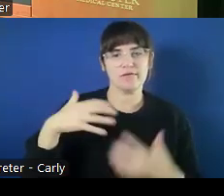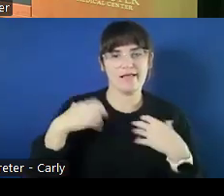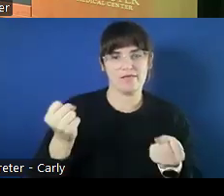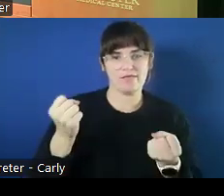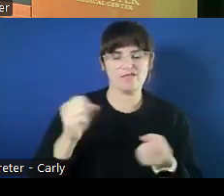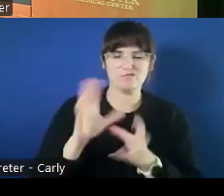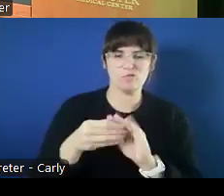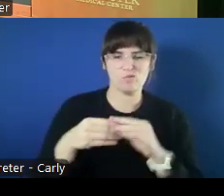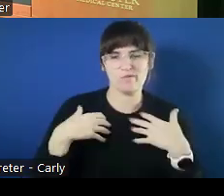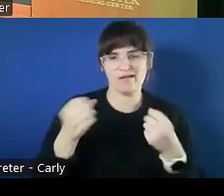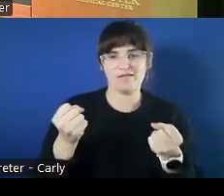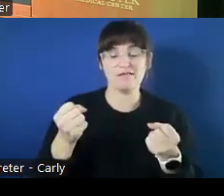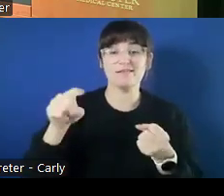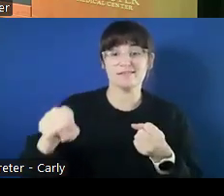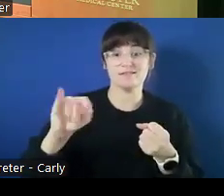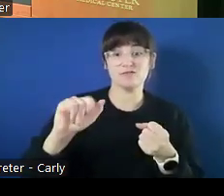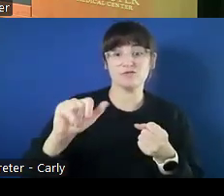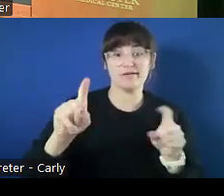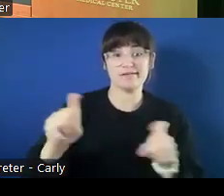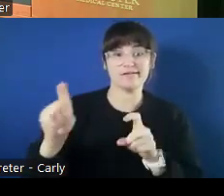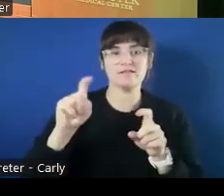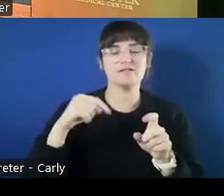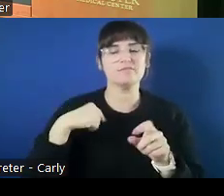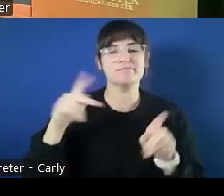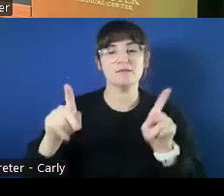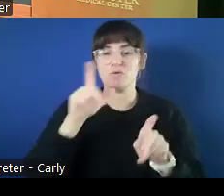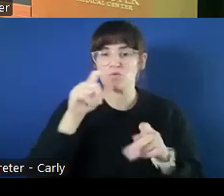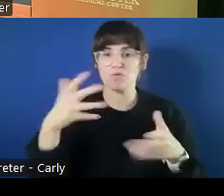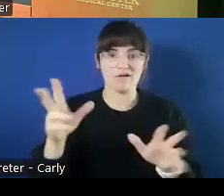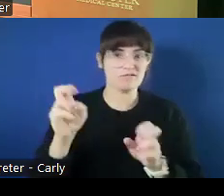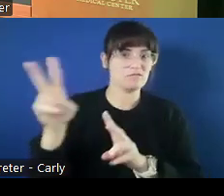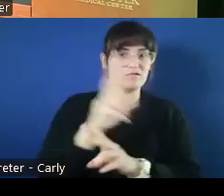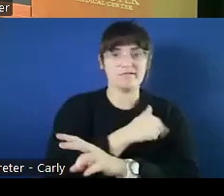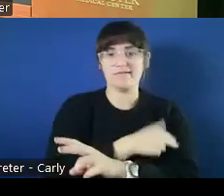so in this particular trial we took folks who were hospitalized either for acute coronary syndrome or